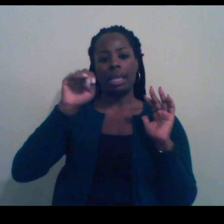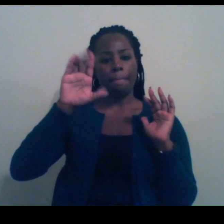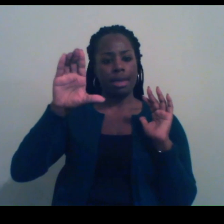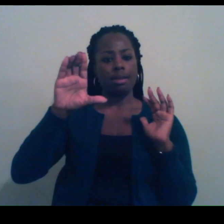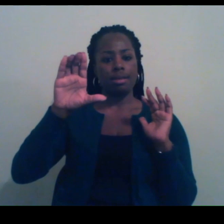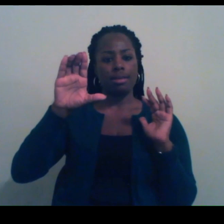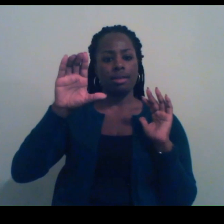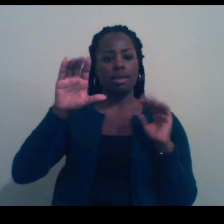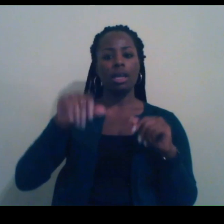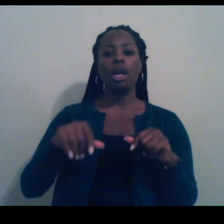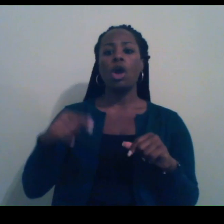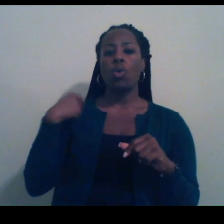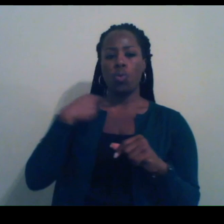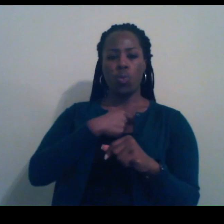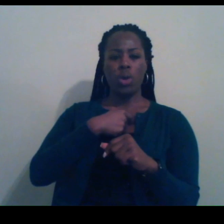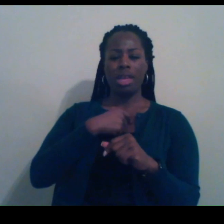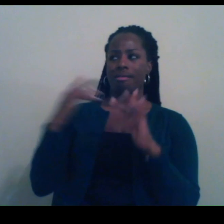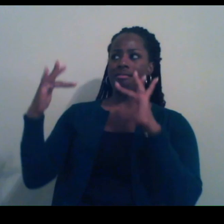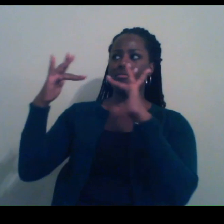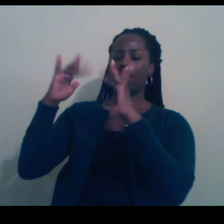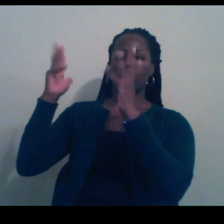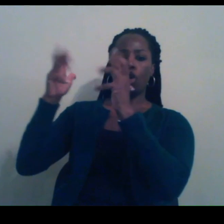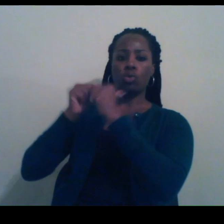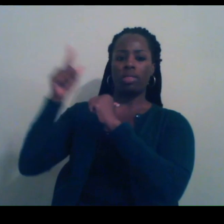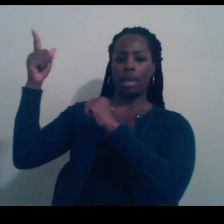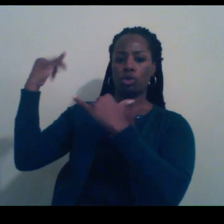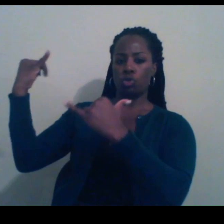let me let the secretary address that but you know this isn't so much about